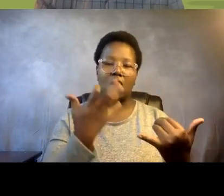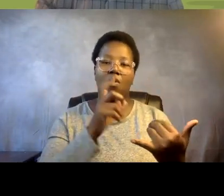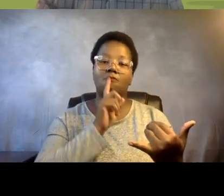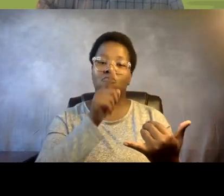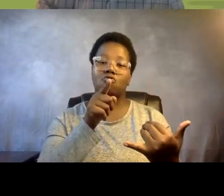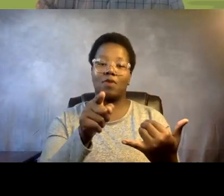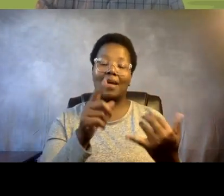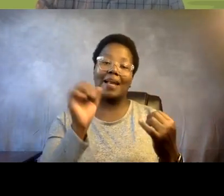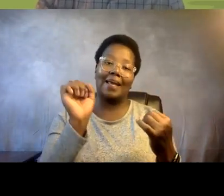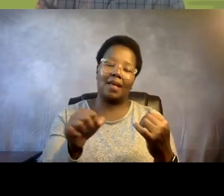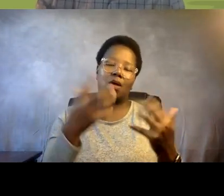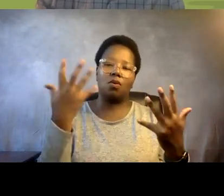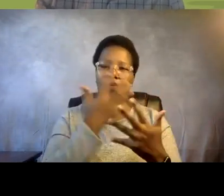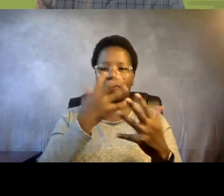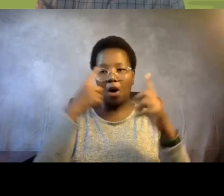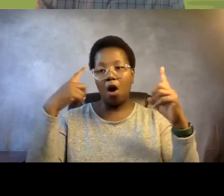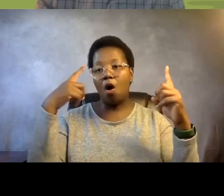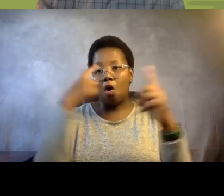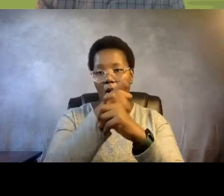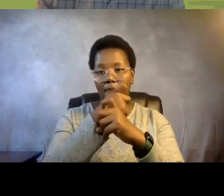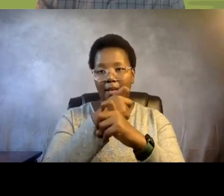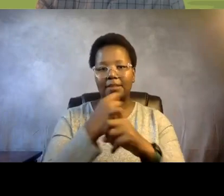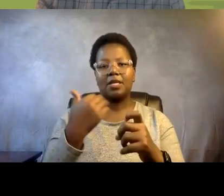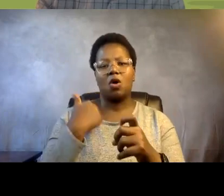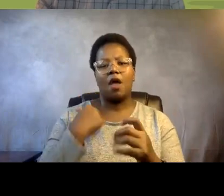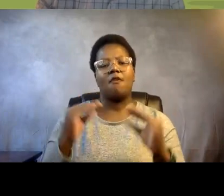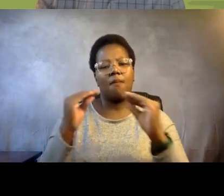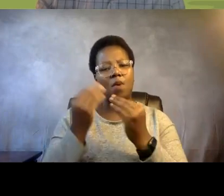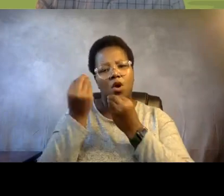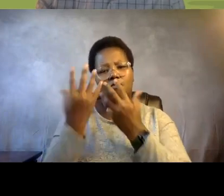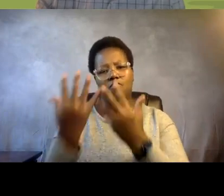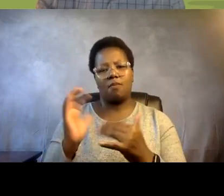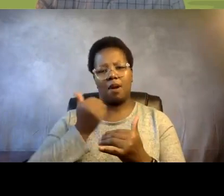complex. We do have a detailed article on the WebAIM site that gets into testing contrast.